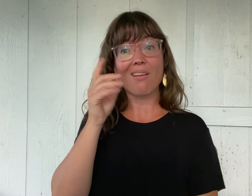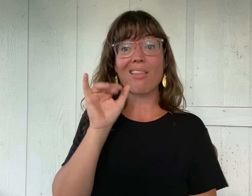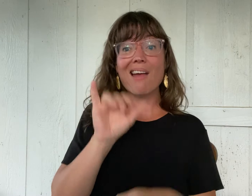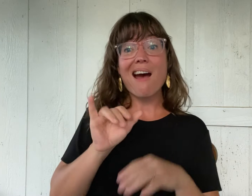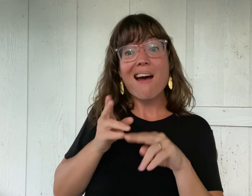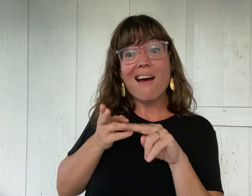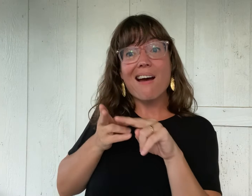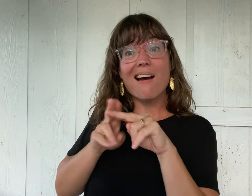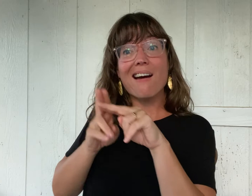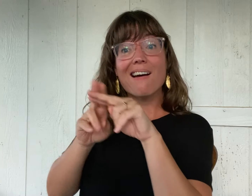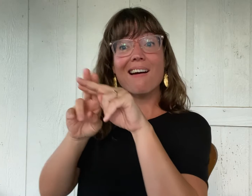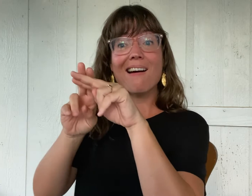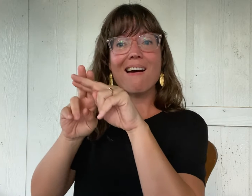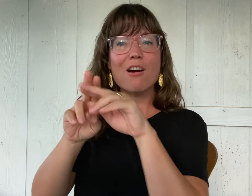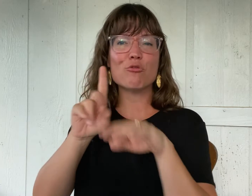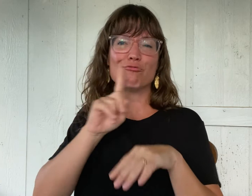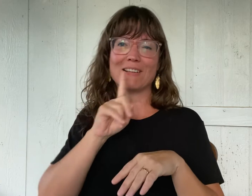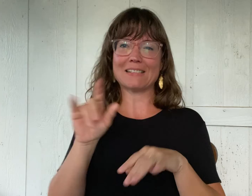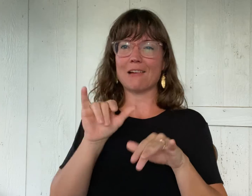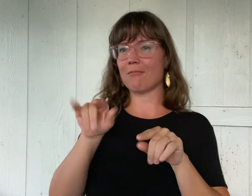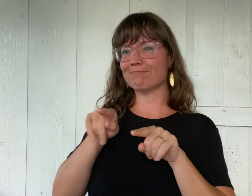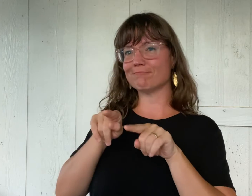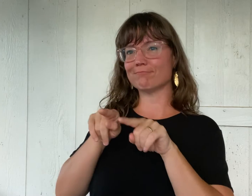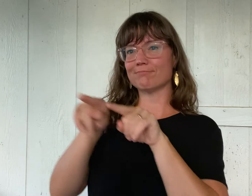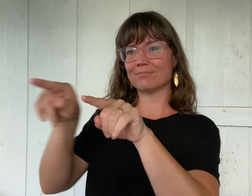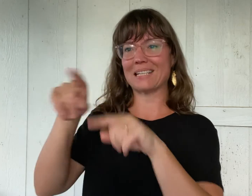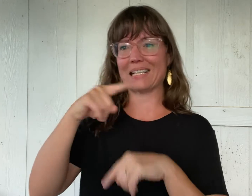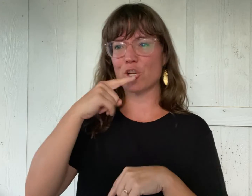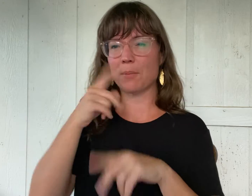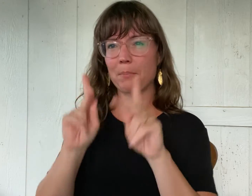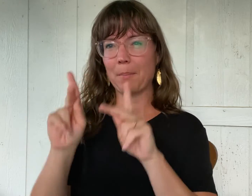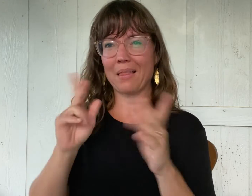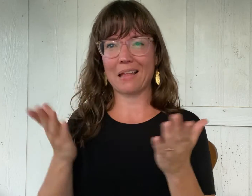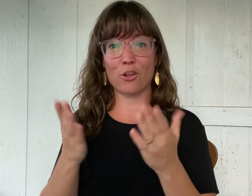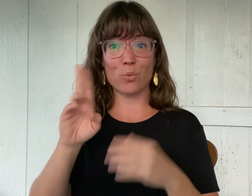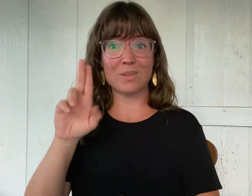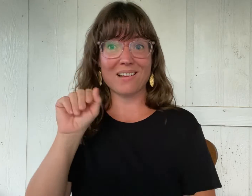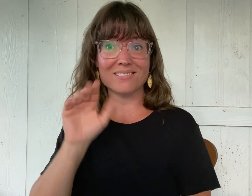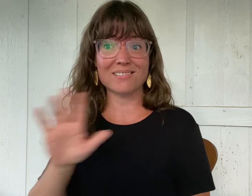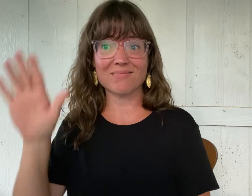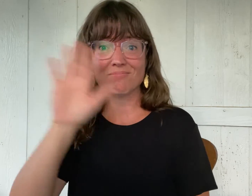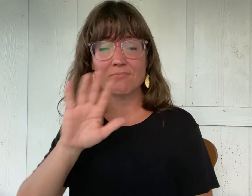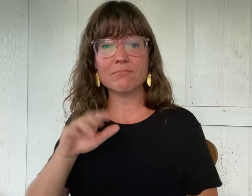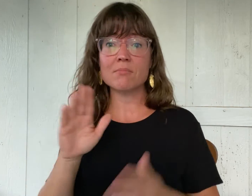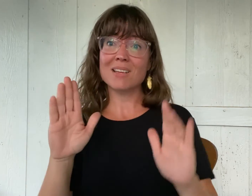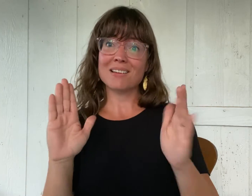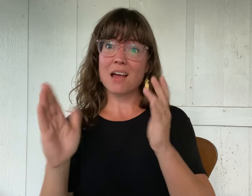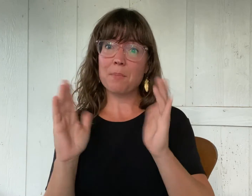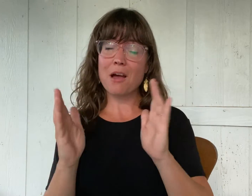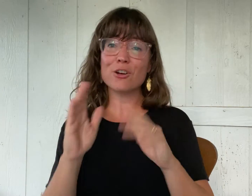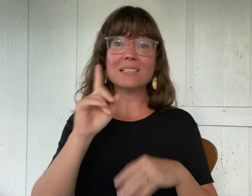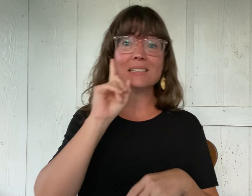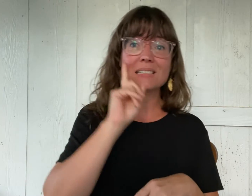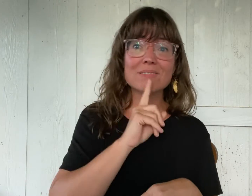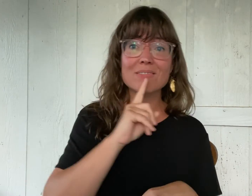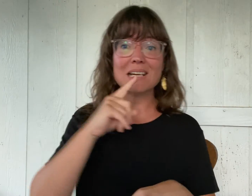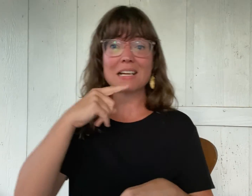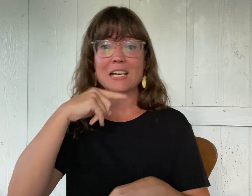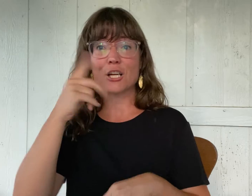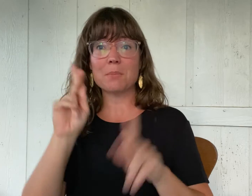However, this increases parallel with the same trend among the general hearing population.